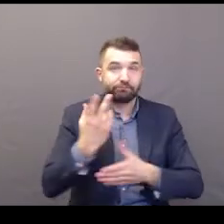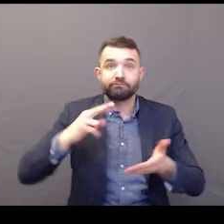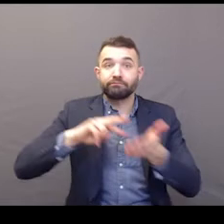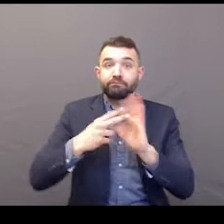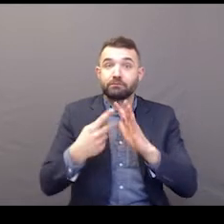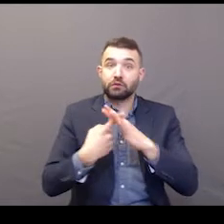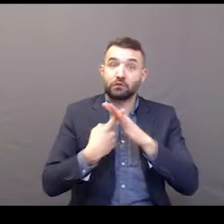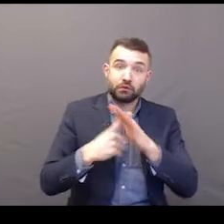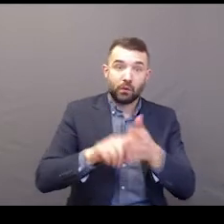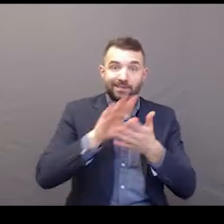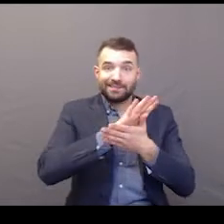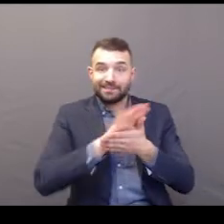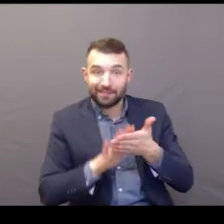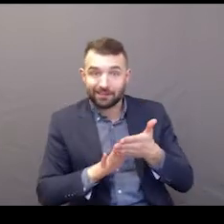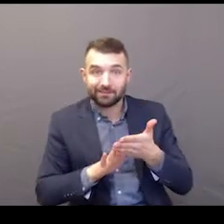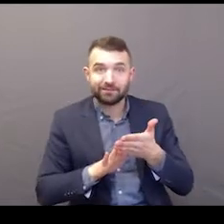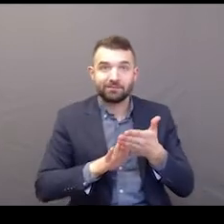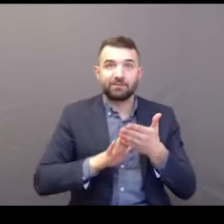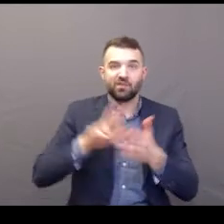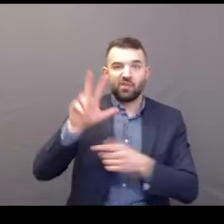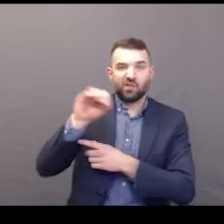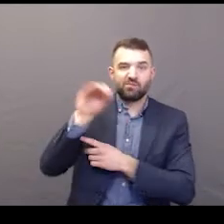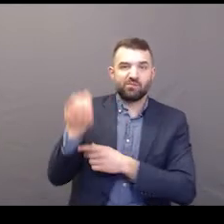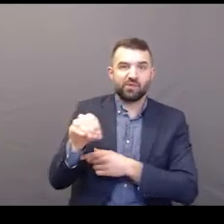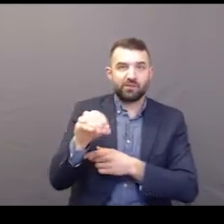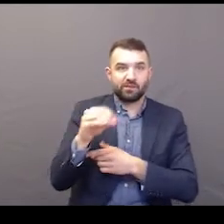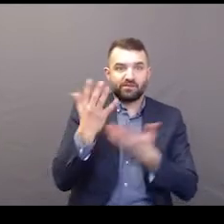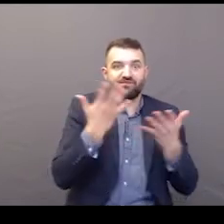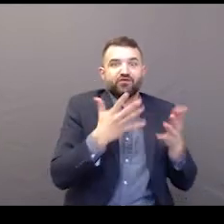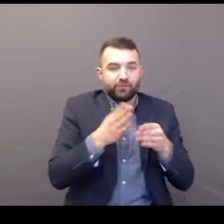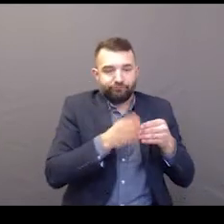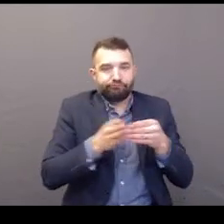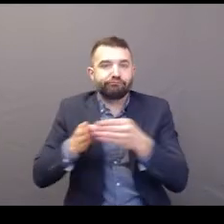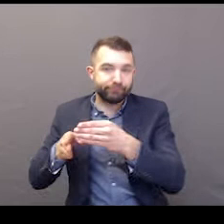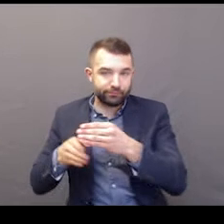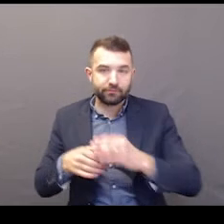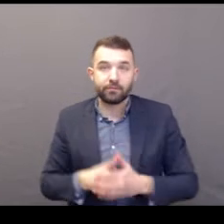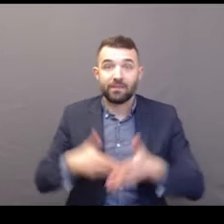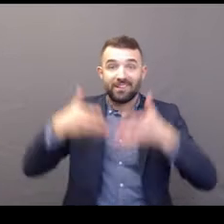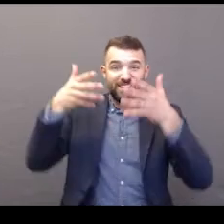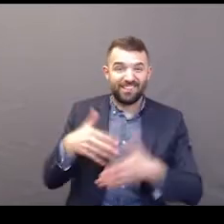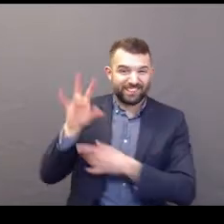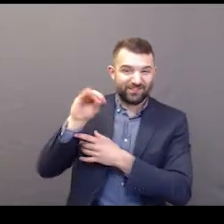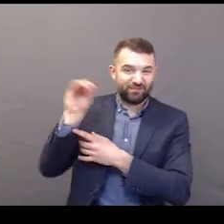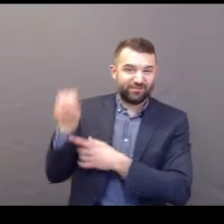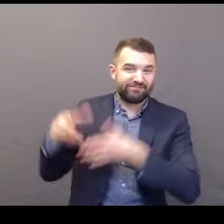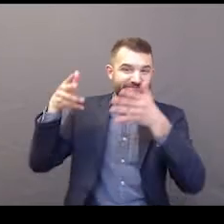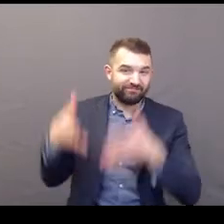design level that the project team has been working towards since mid-2019. The footprint for